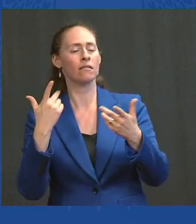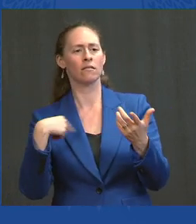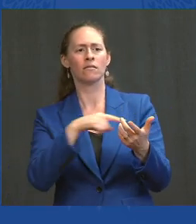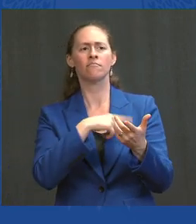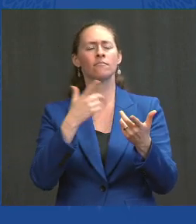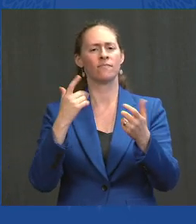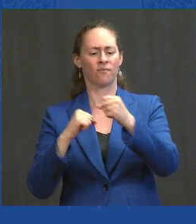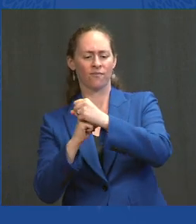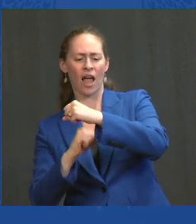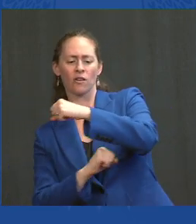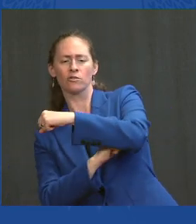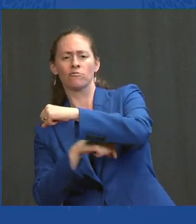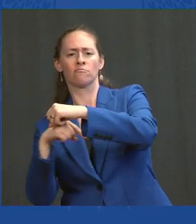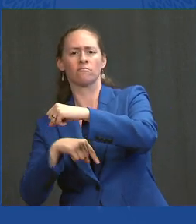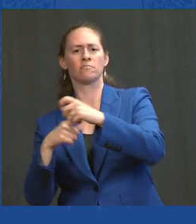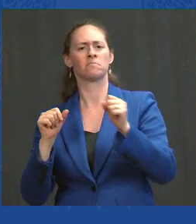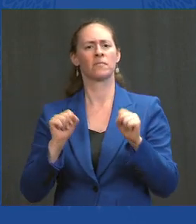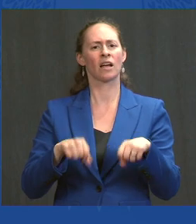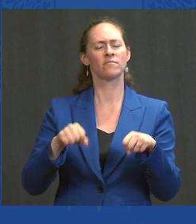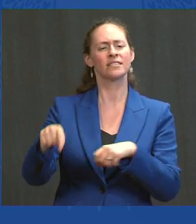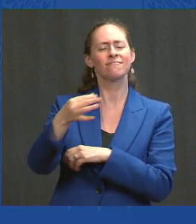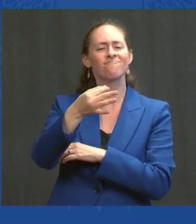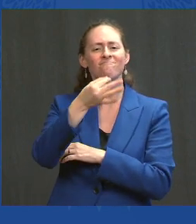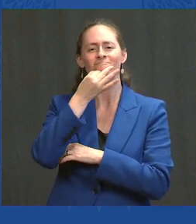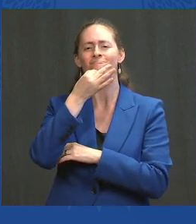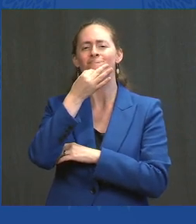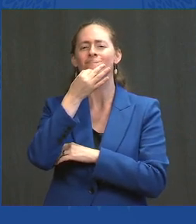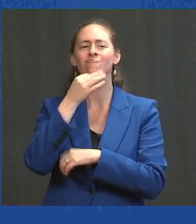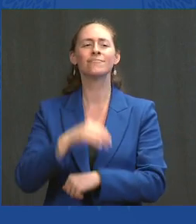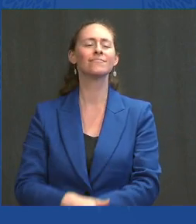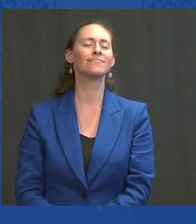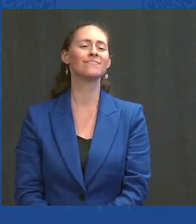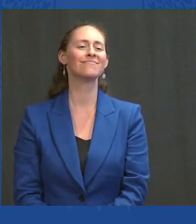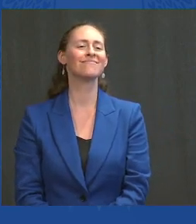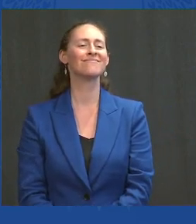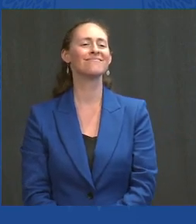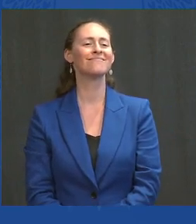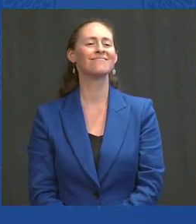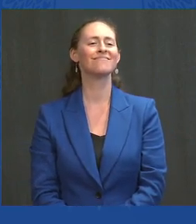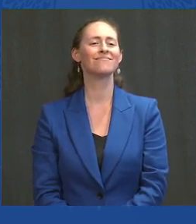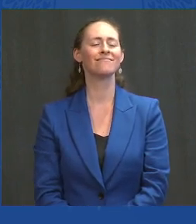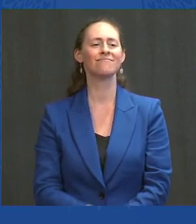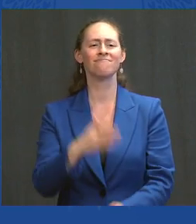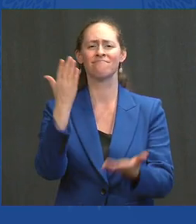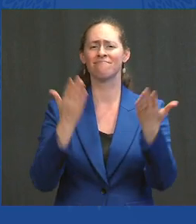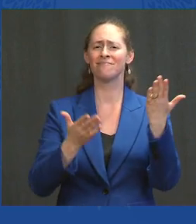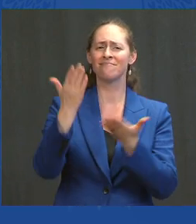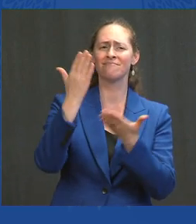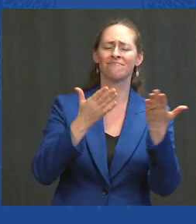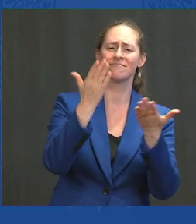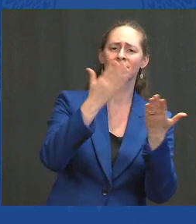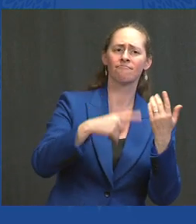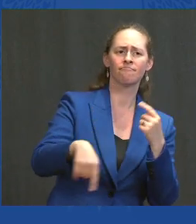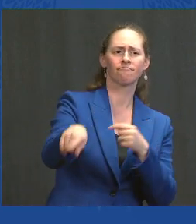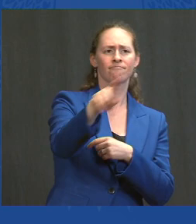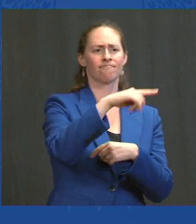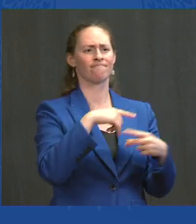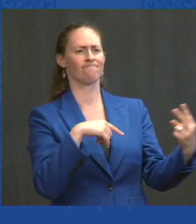sometimes as being somewhat egotistical. We believe anything is possible in America. Anything is possible in America.